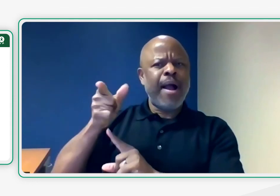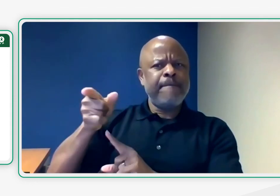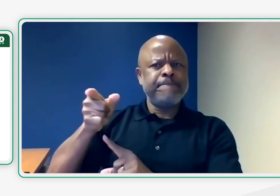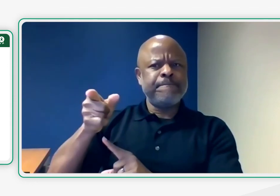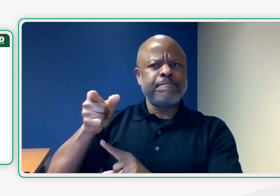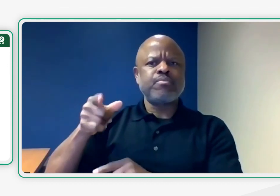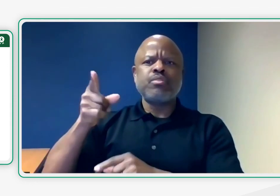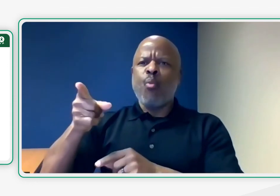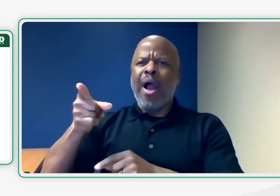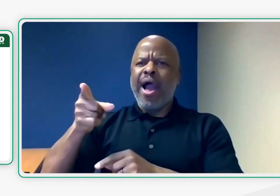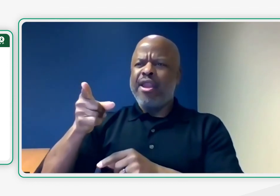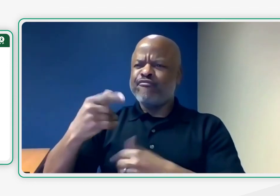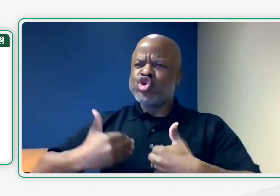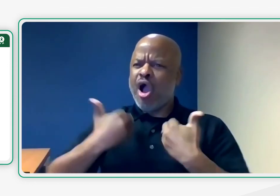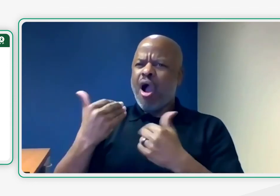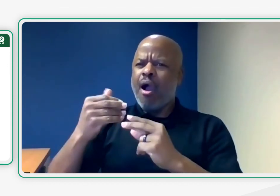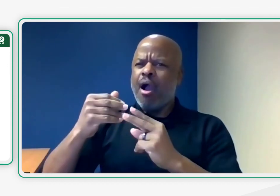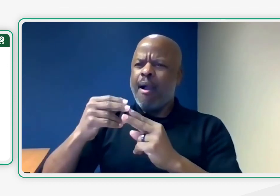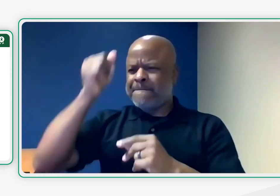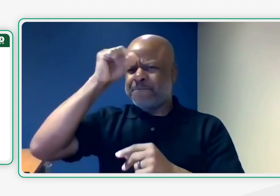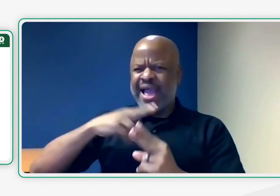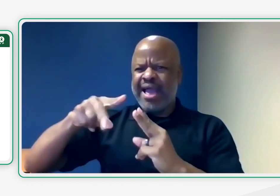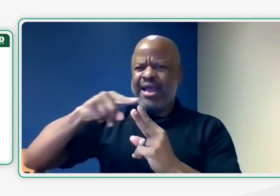So here's a perfect example. I think it was Instagram.